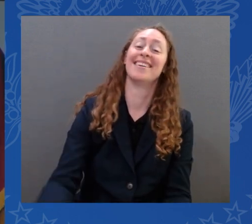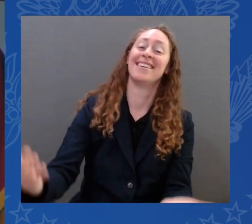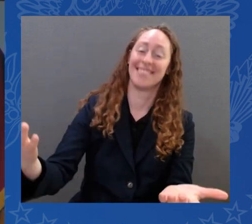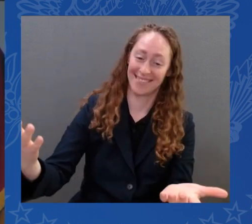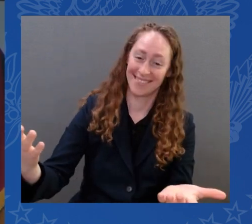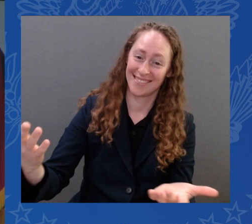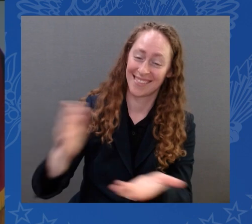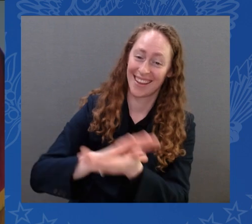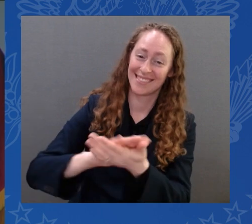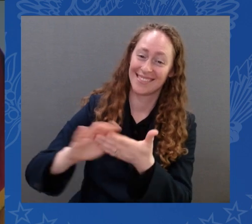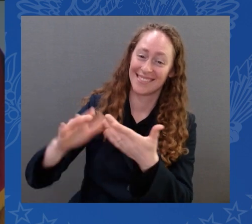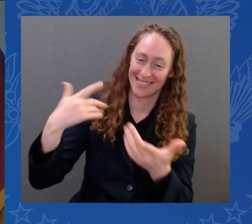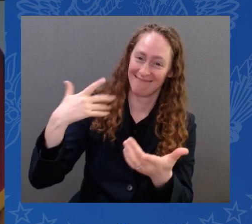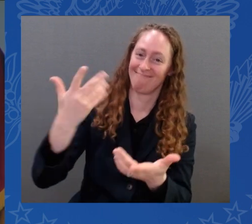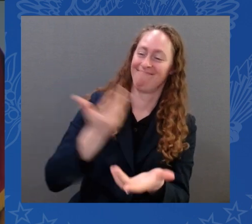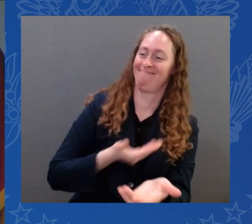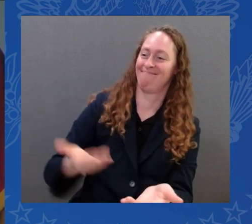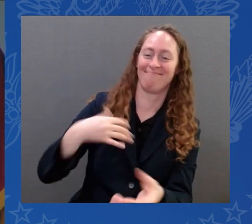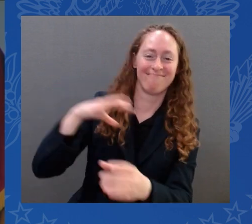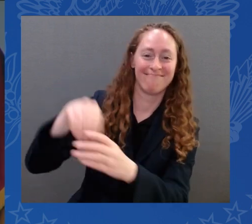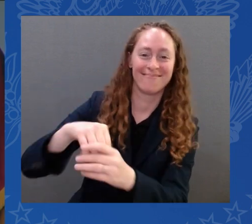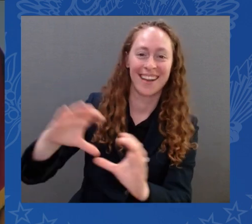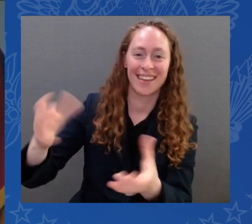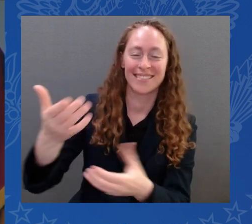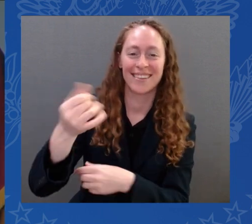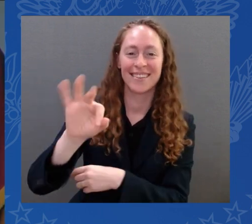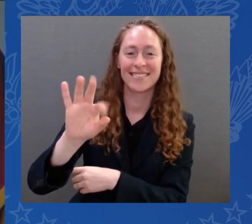Well, midshipmen, you made it! You made it!